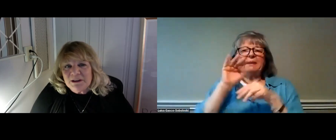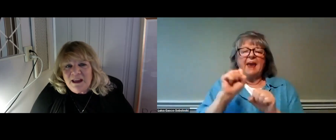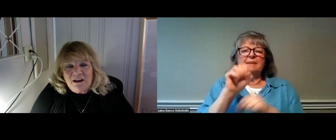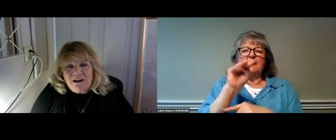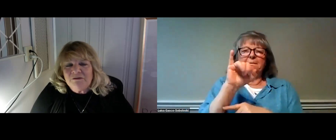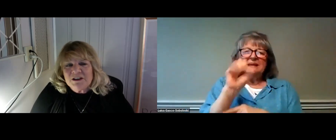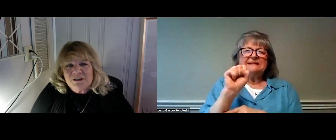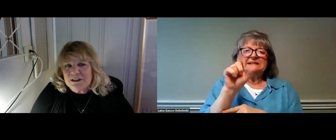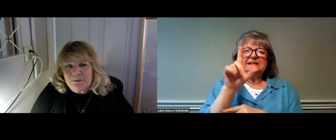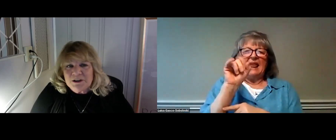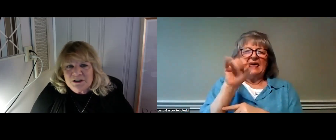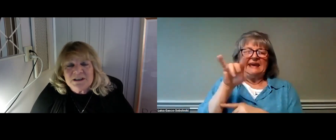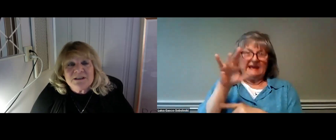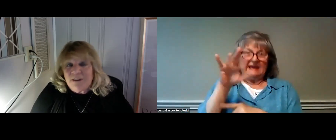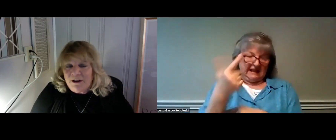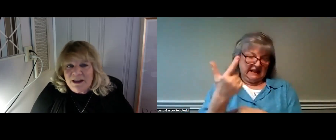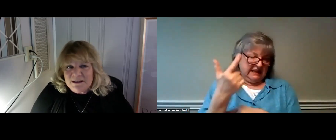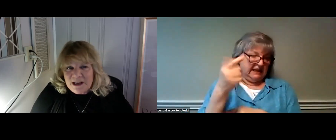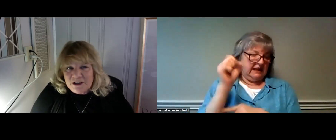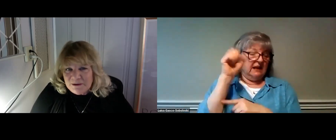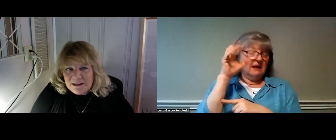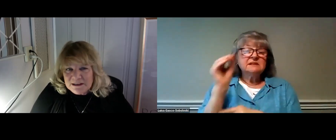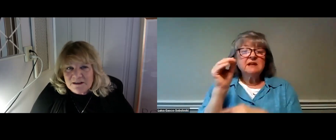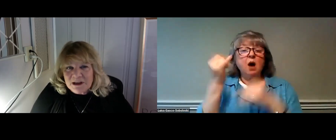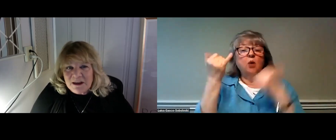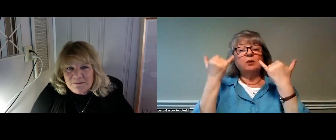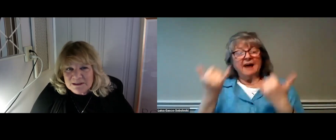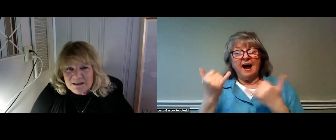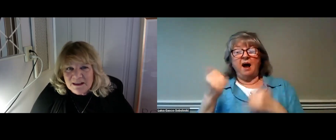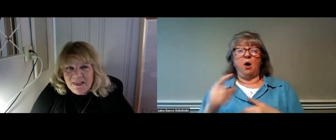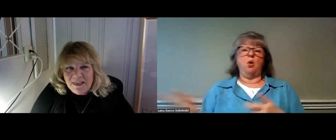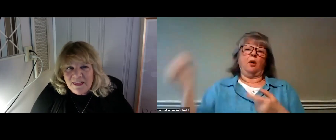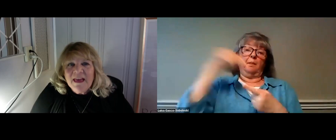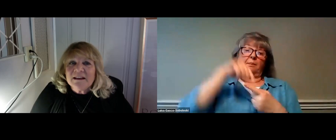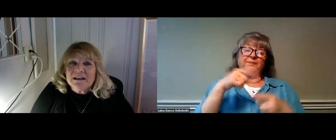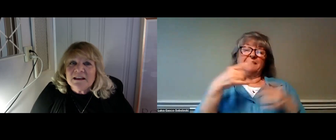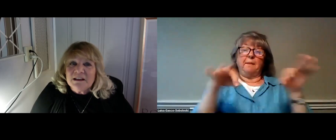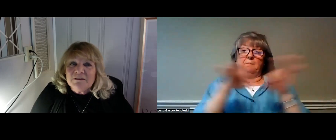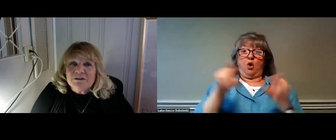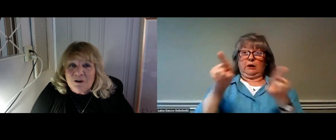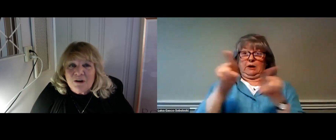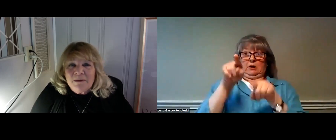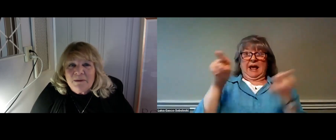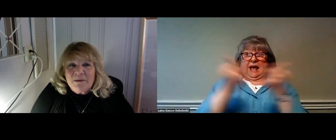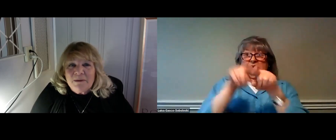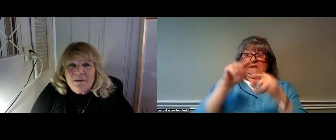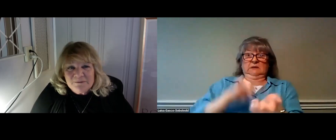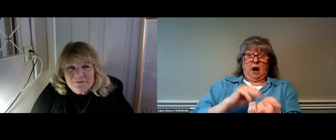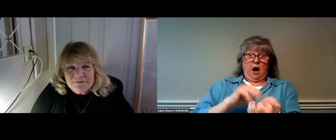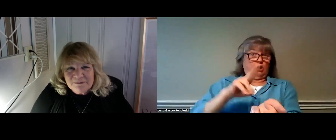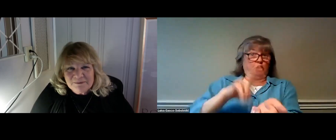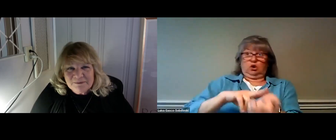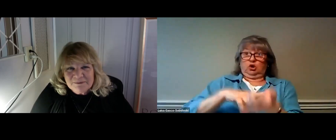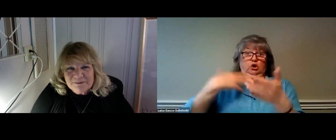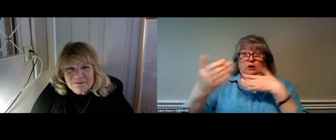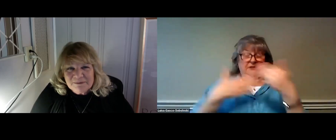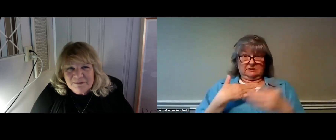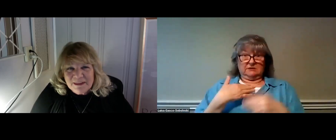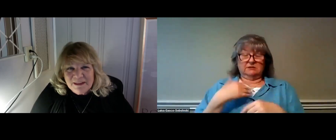Our facial expression is very exaggerated sometimes and can give the wrong message.